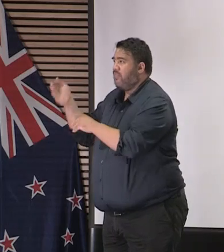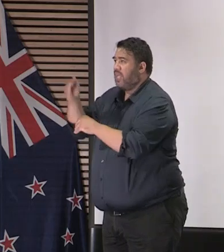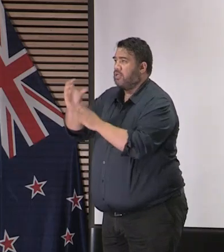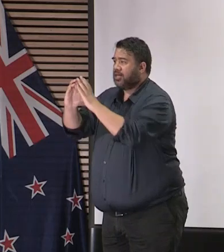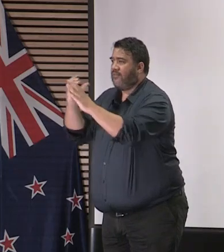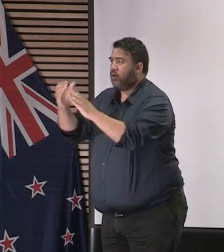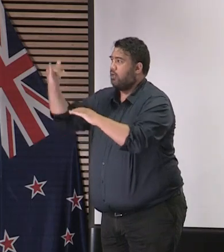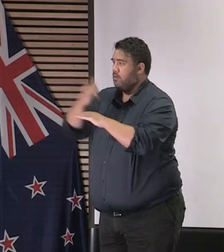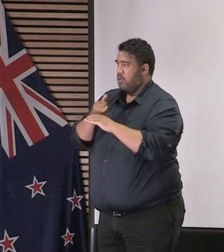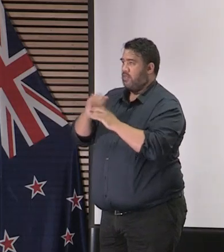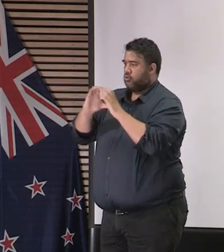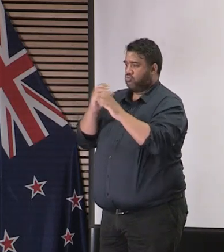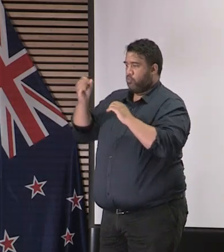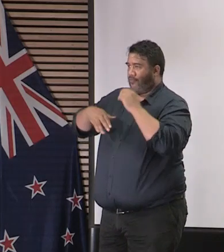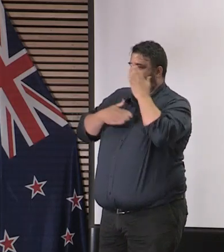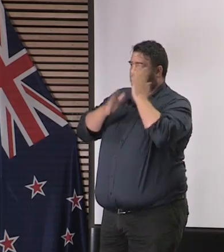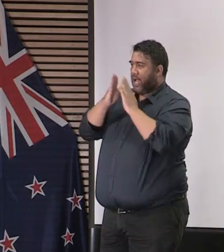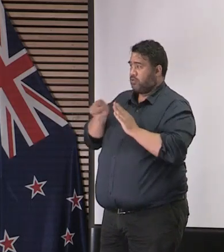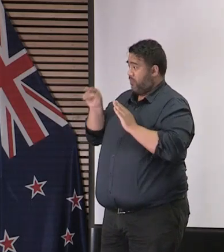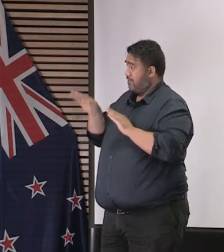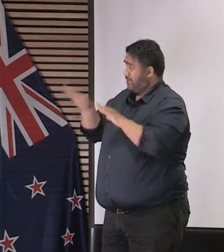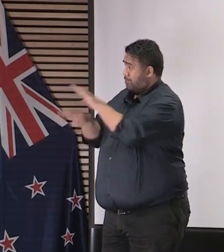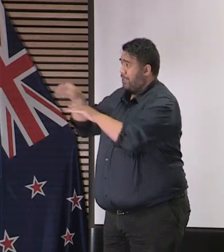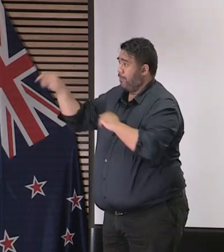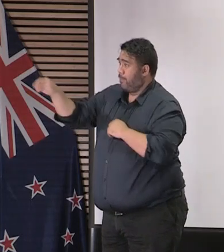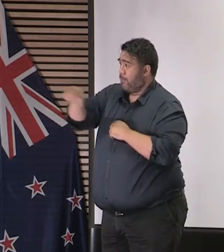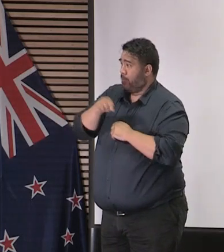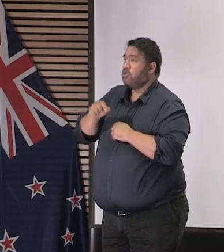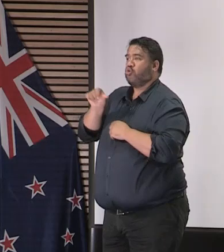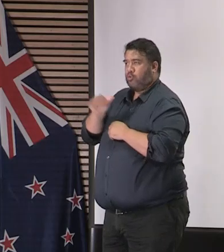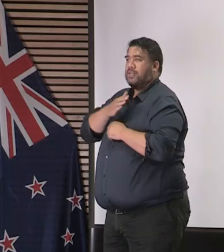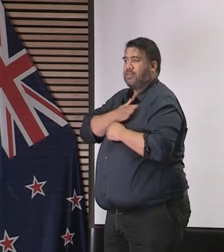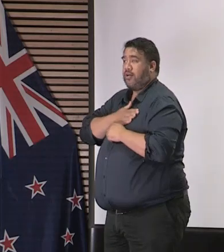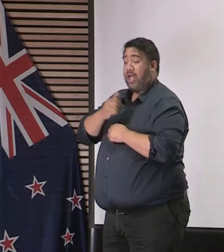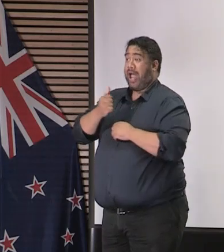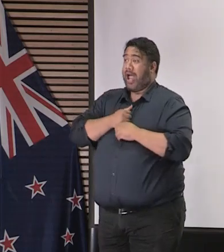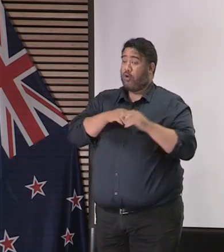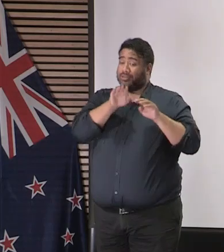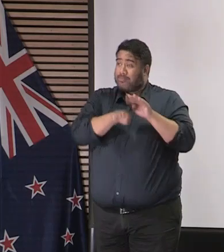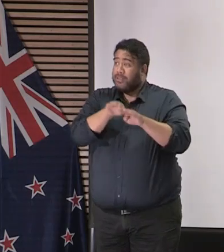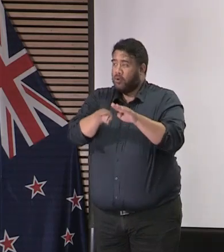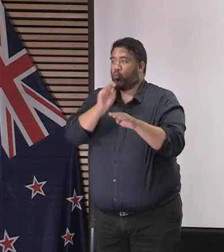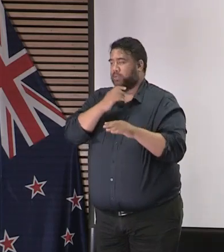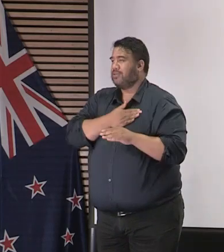is safe. If you order something online, on essential good online, much the same